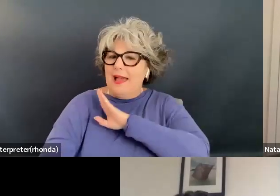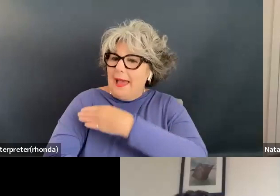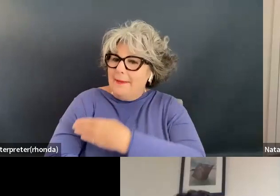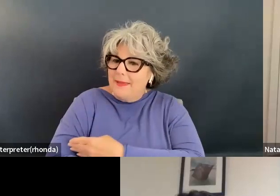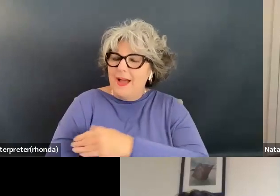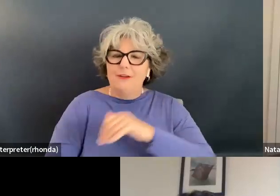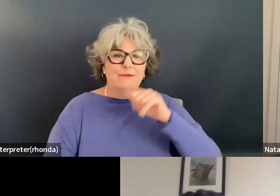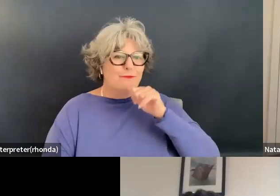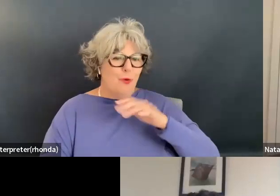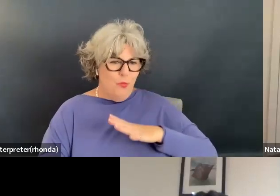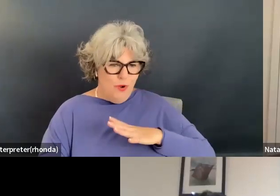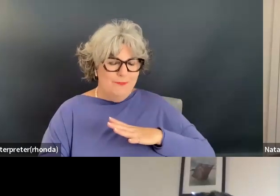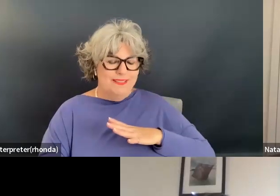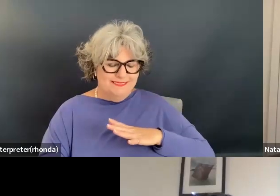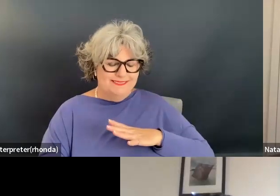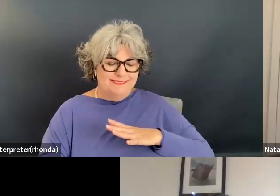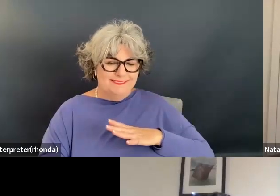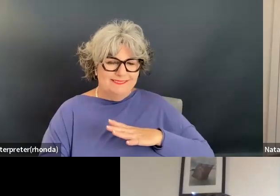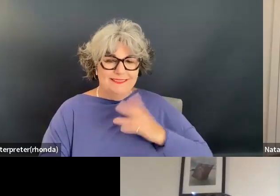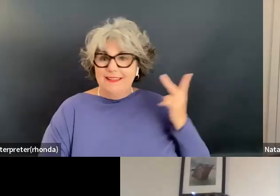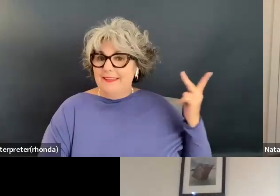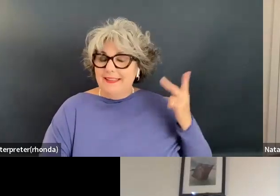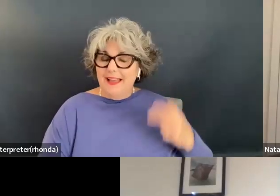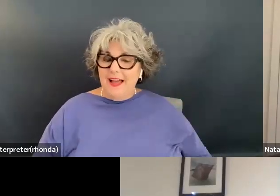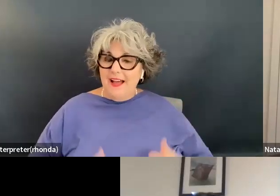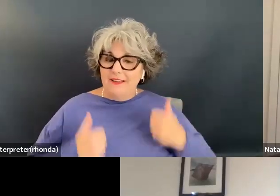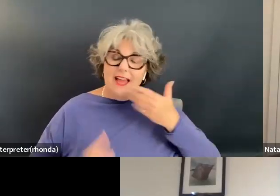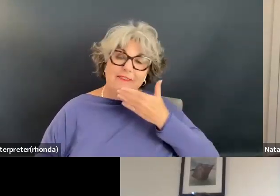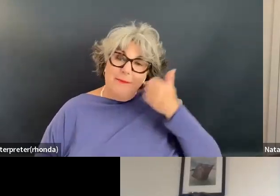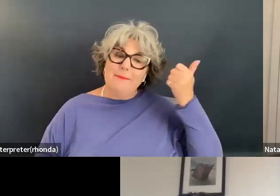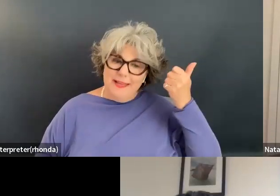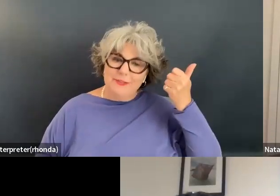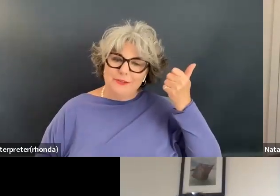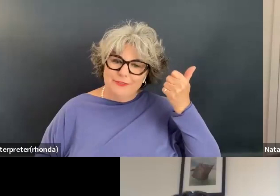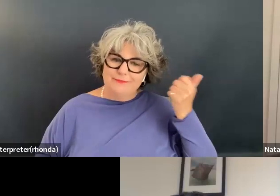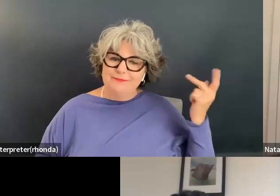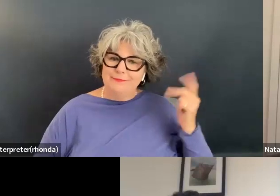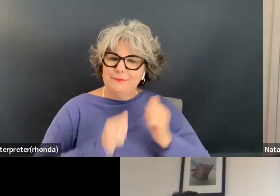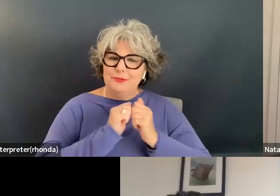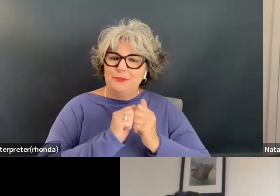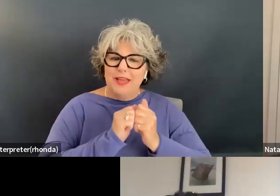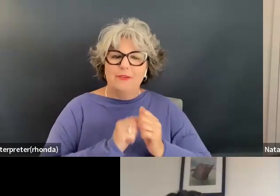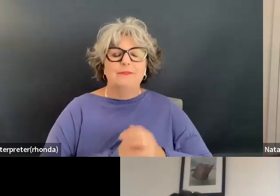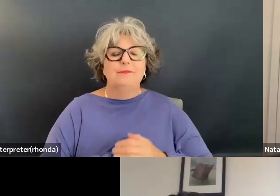that made our life, at least, a better life. And yeah, I think for me, it's like,